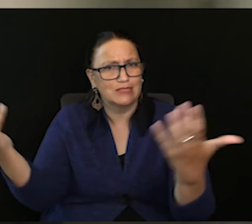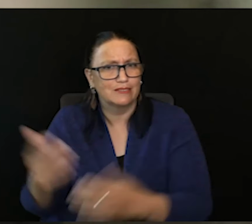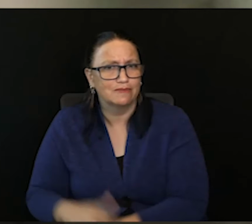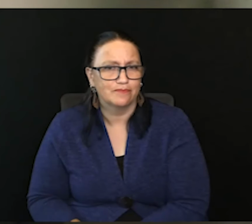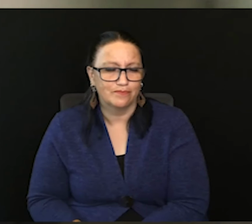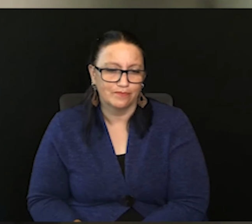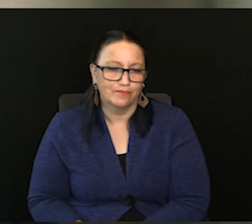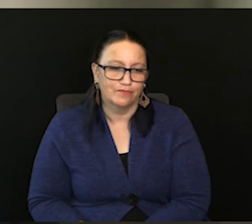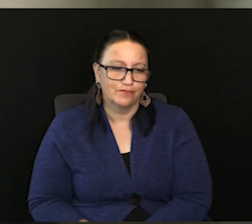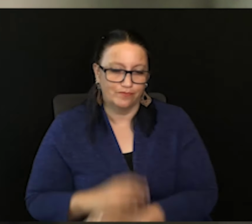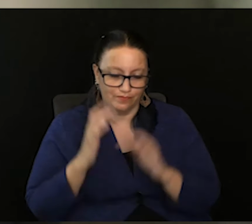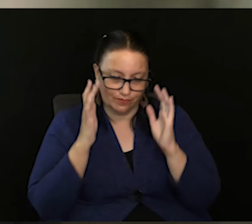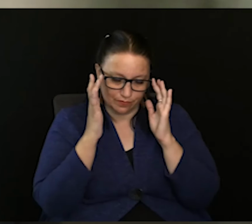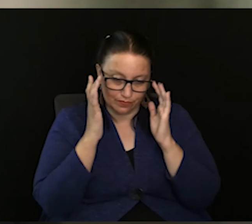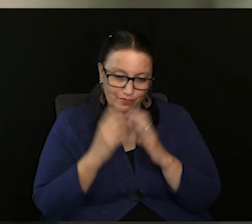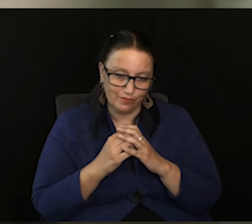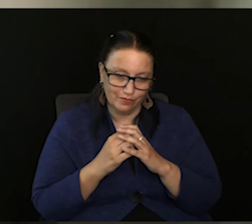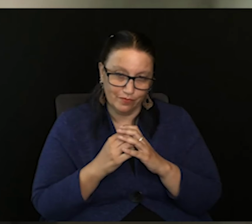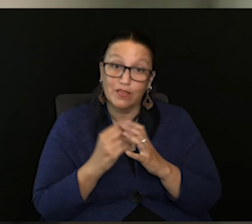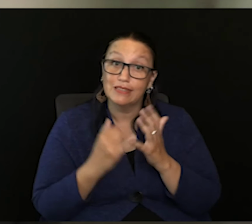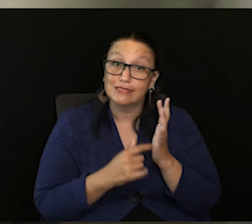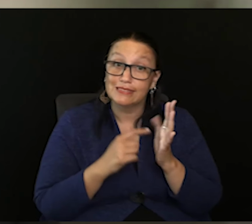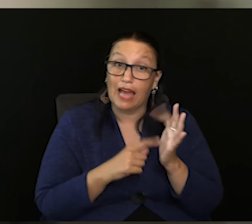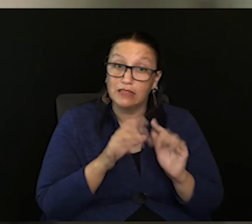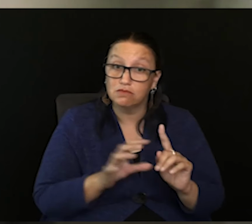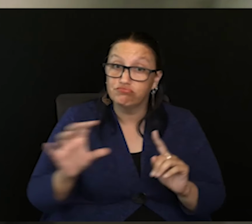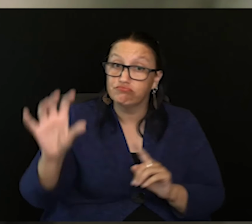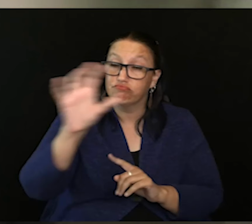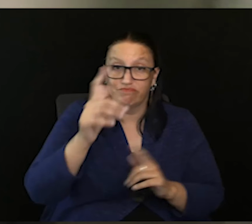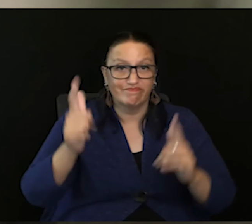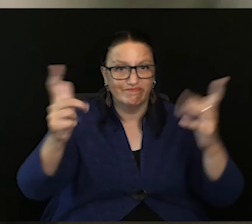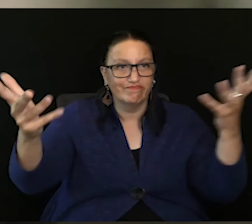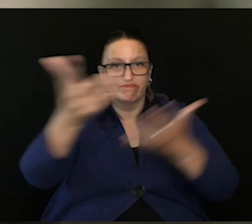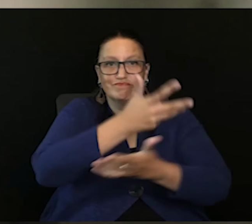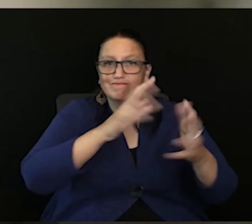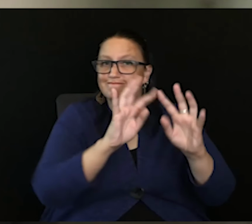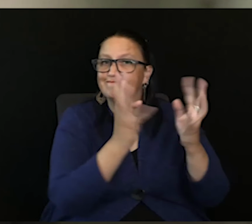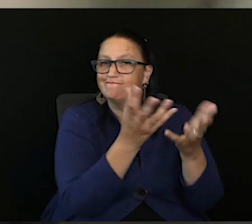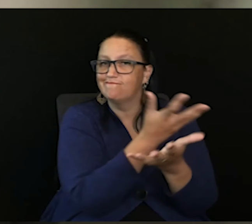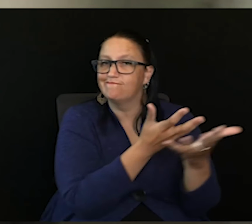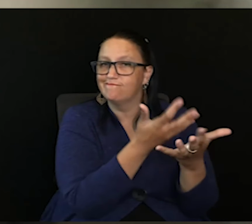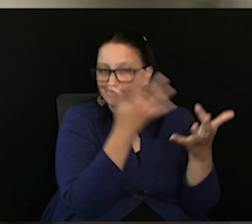by the states through national cabinet in conjunction with the Department of Prime Minister and Cabinet.